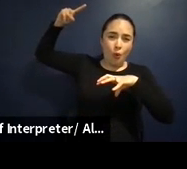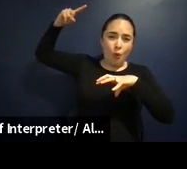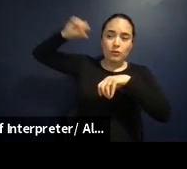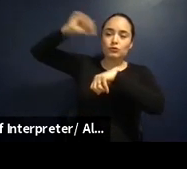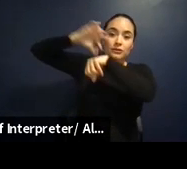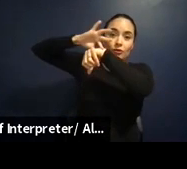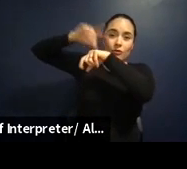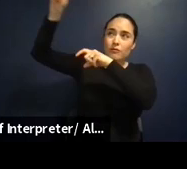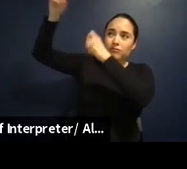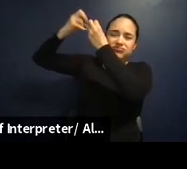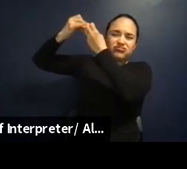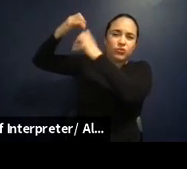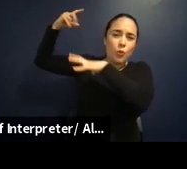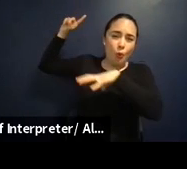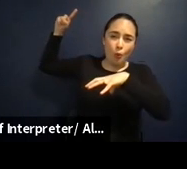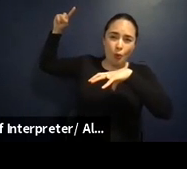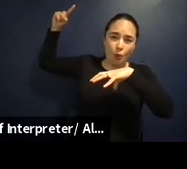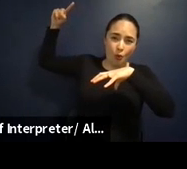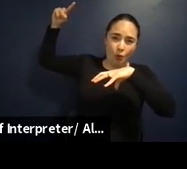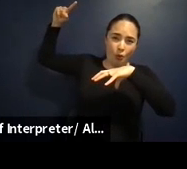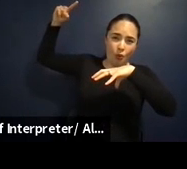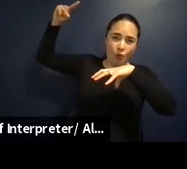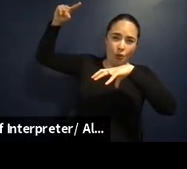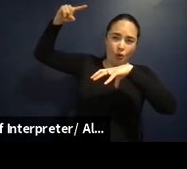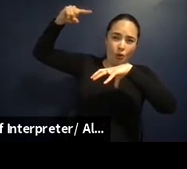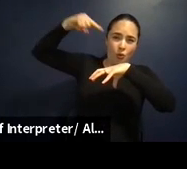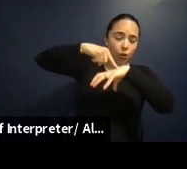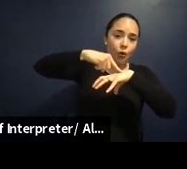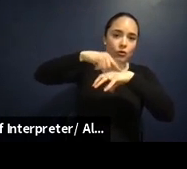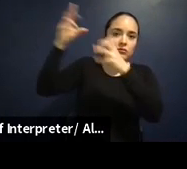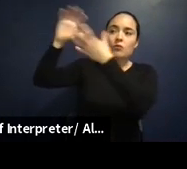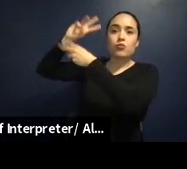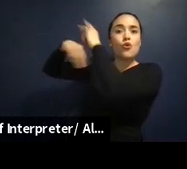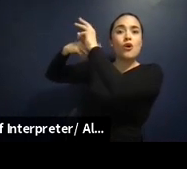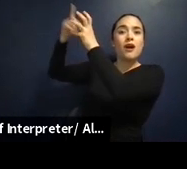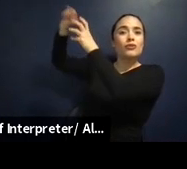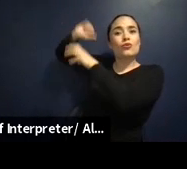ripped apart, and that is probably from a piece of the core of that planet. [Sarah]: Wow. Now it looks